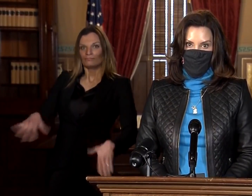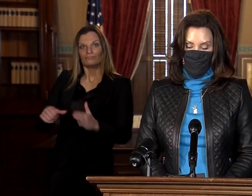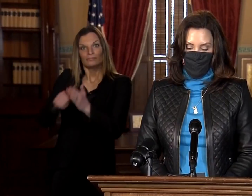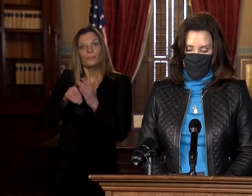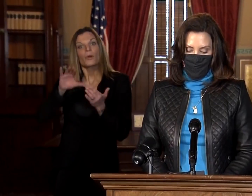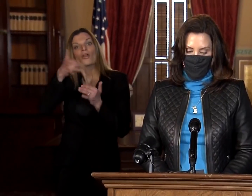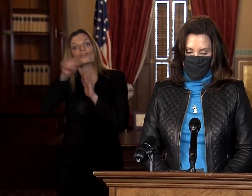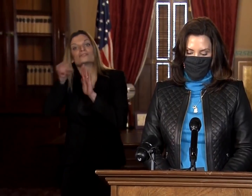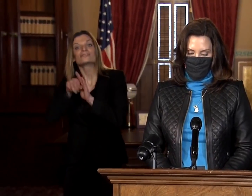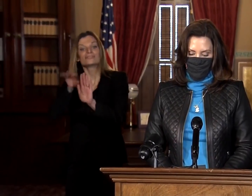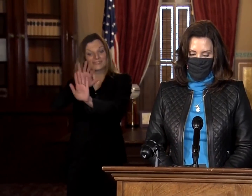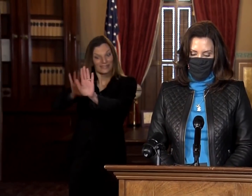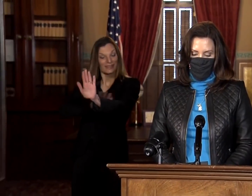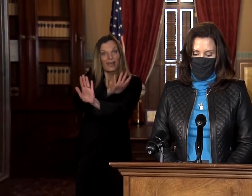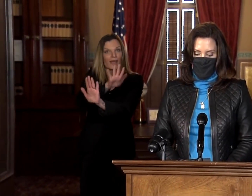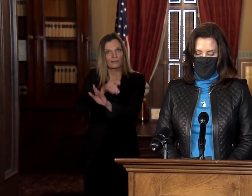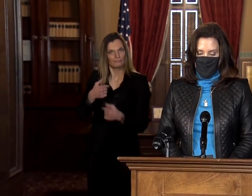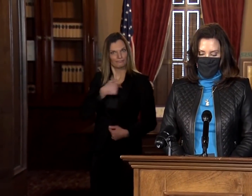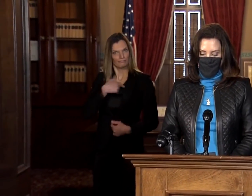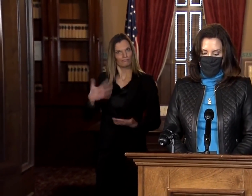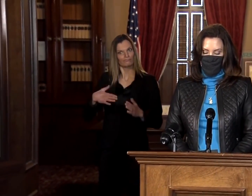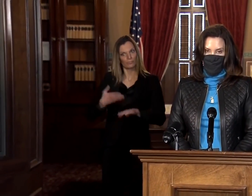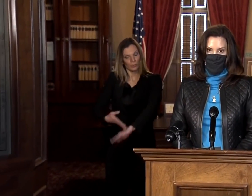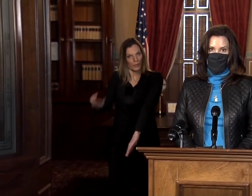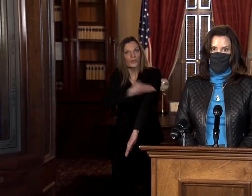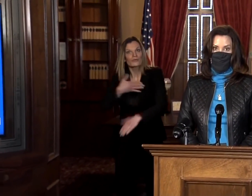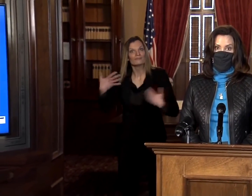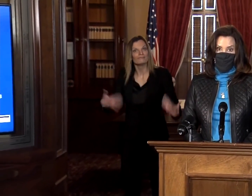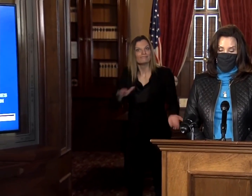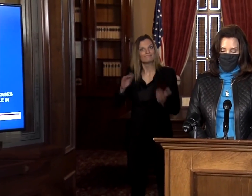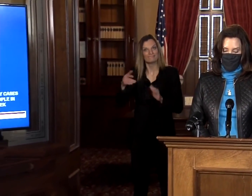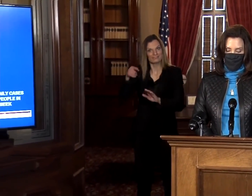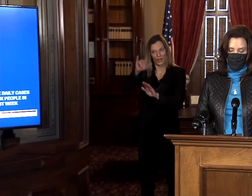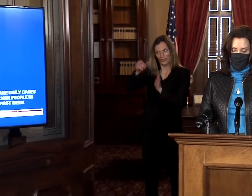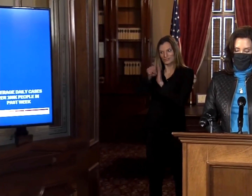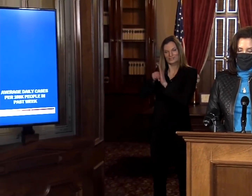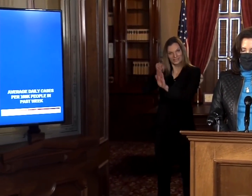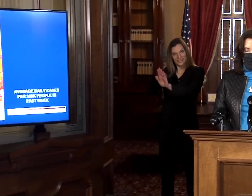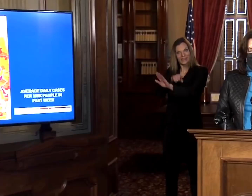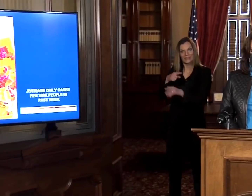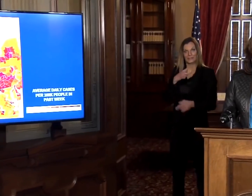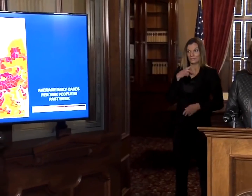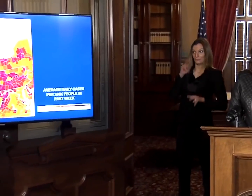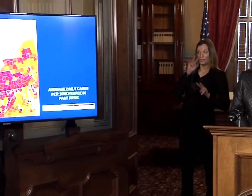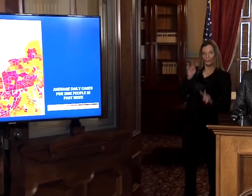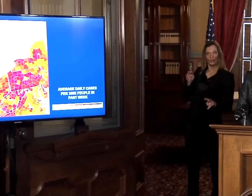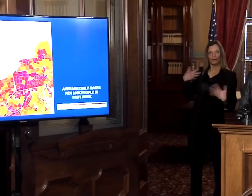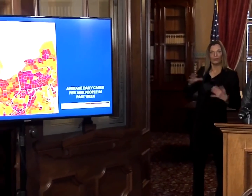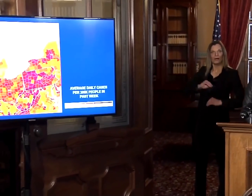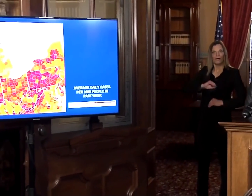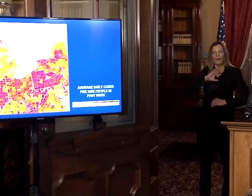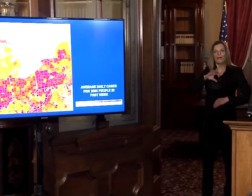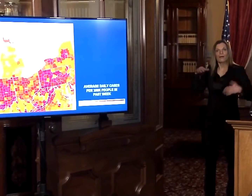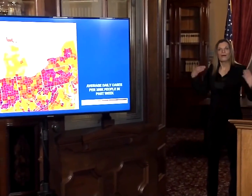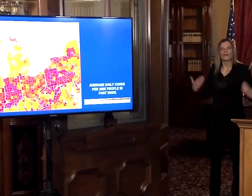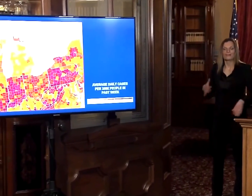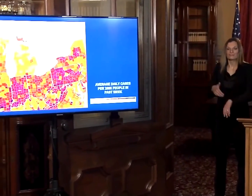many Michiganders have done their part, our numbers are their part, our numbers are better than all of our better than all of our midwestern neighbors. midwestern neighbors. These numbers are encouraging.